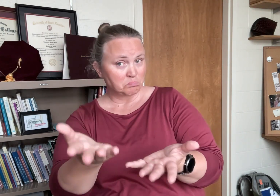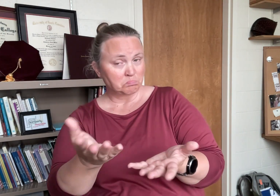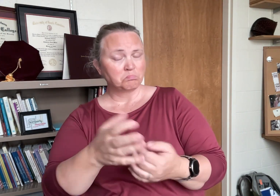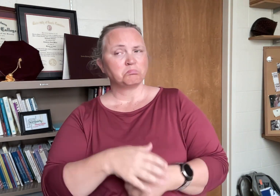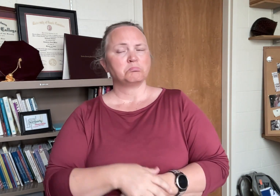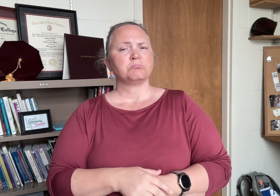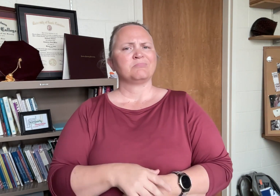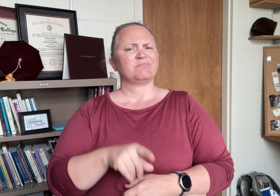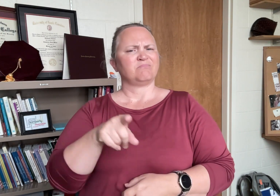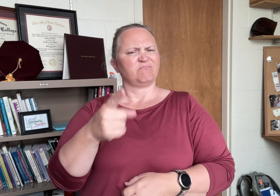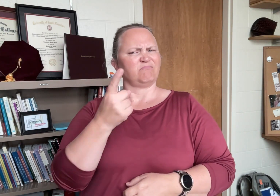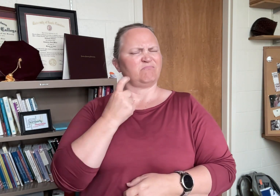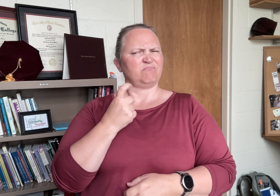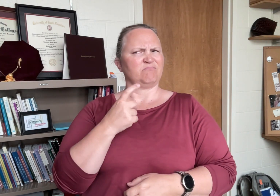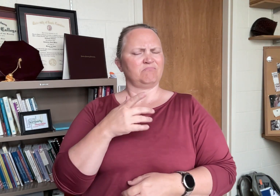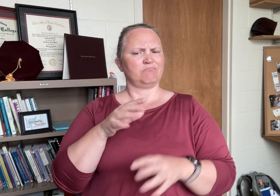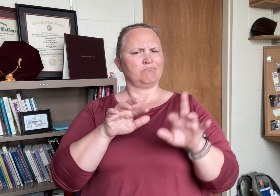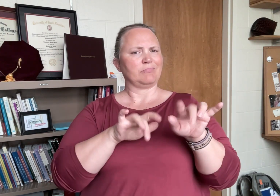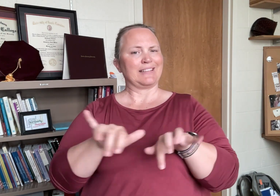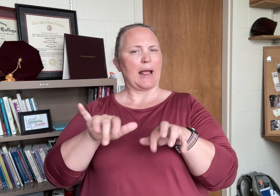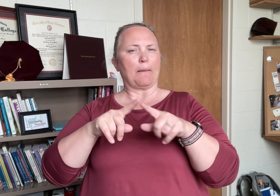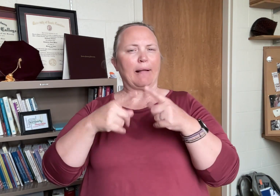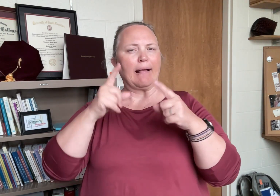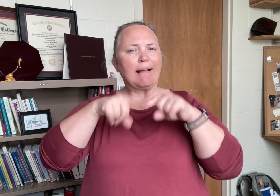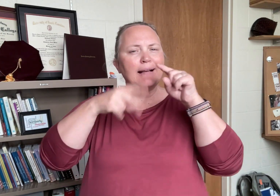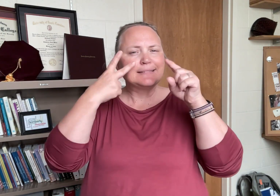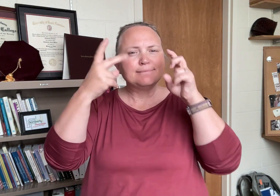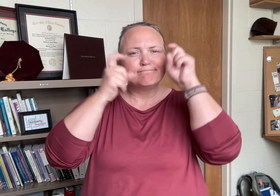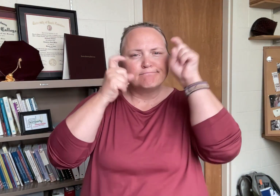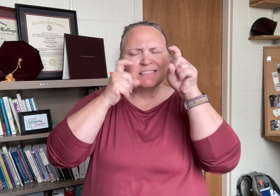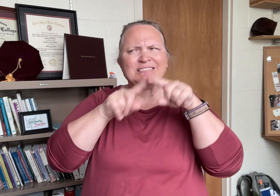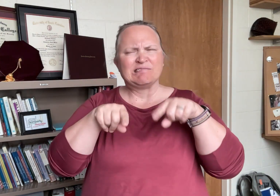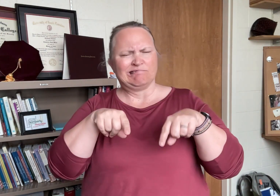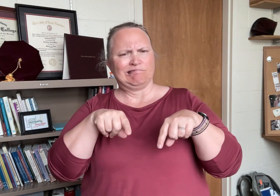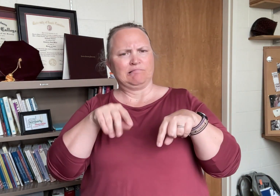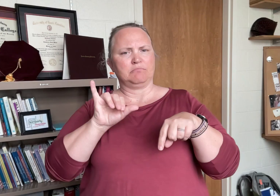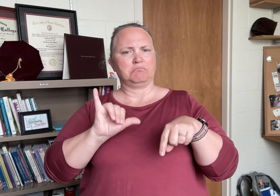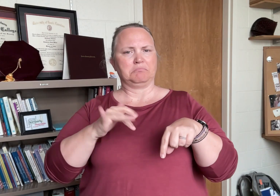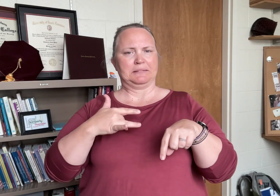and um, I can't, I couldn't see what the person's actual tone of voice was